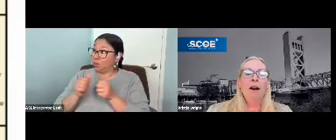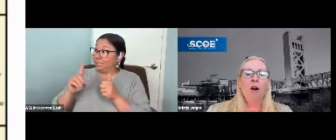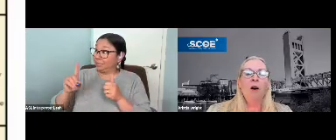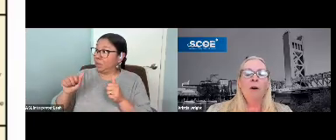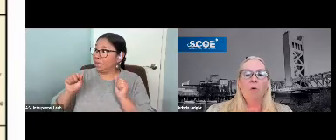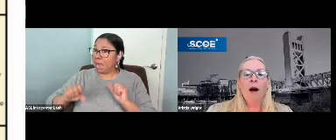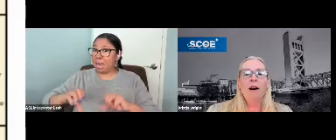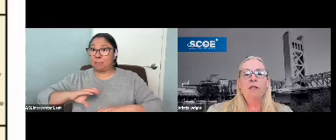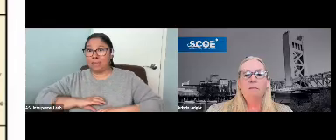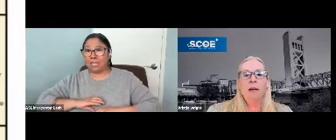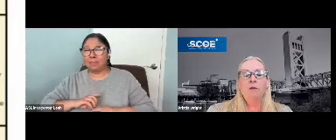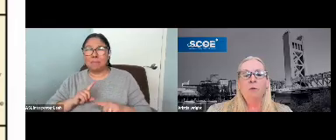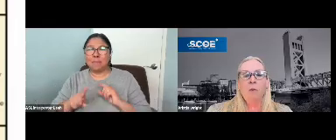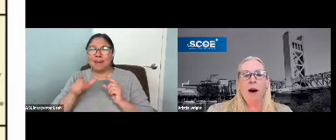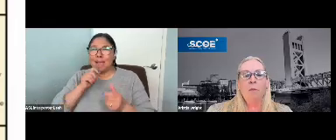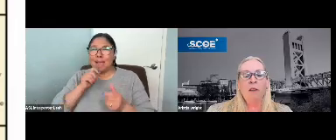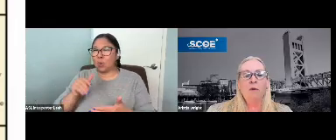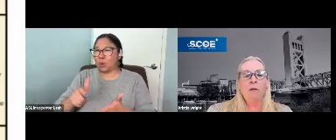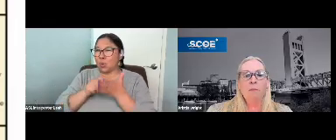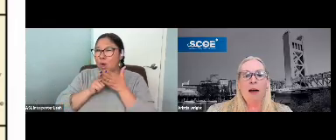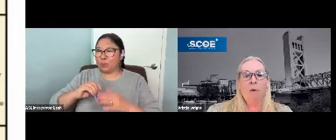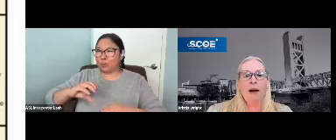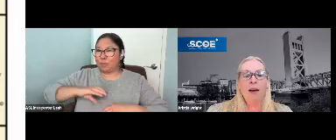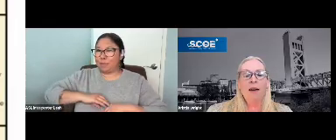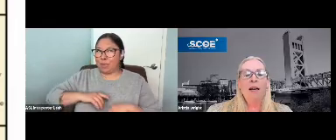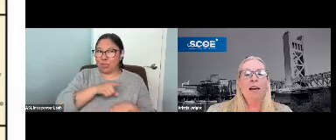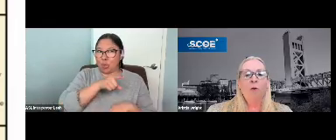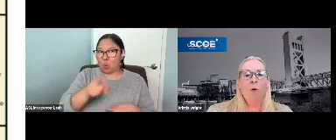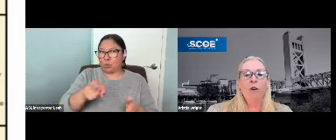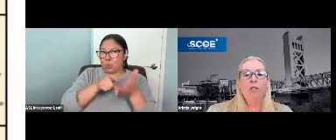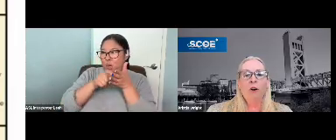but they are not required to meet those requirements for this pathway in order